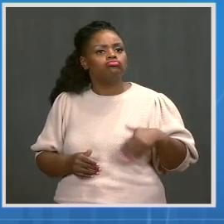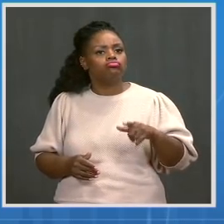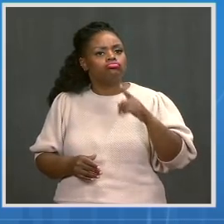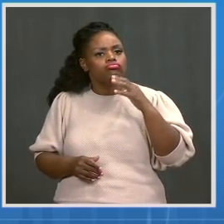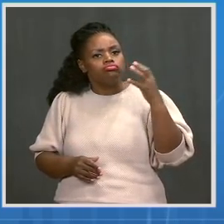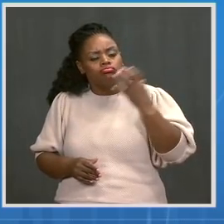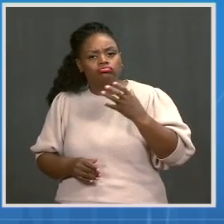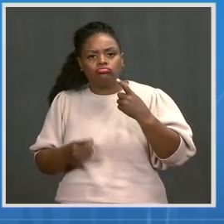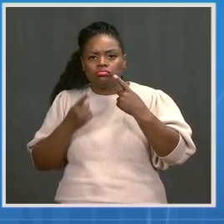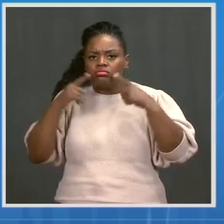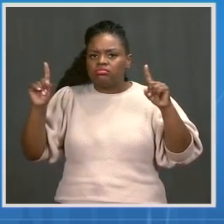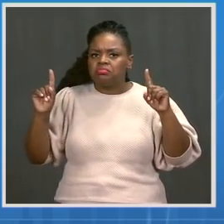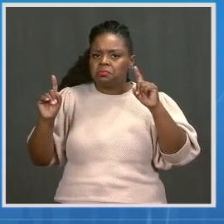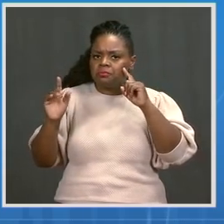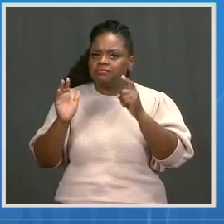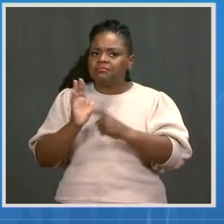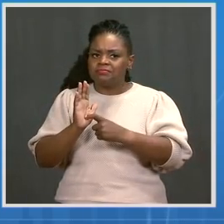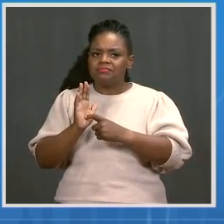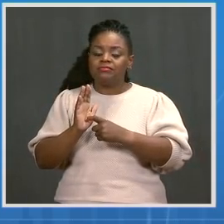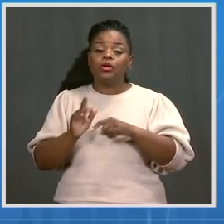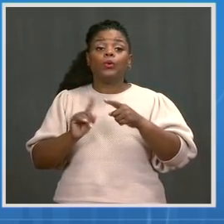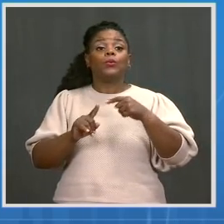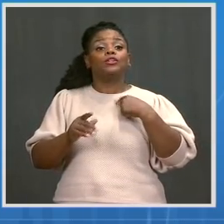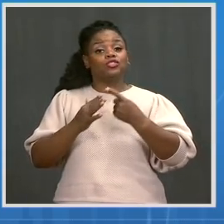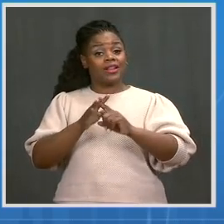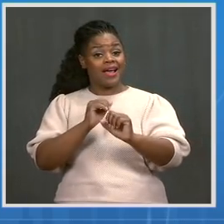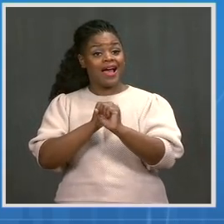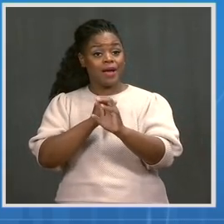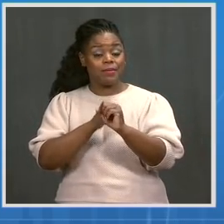When we began our vaccination campaign, we prioritized the most vulnerable.